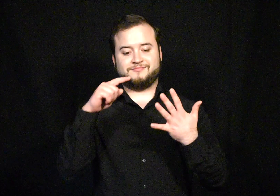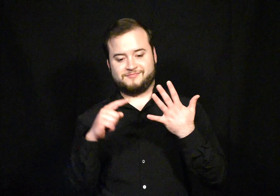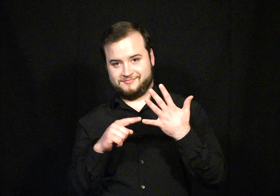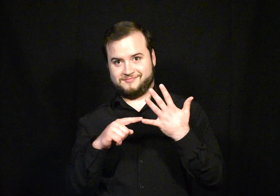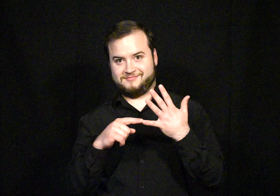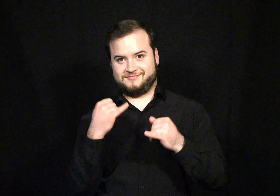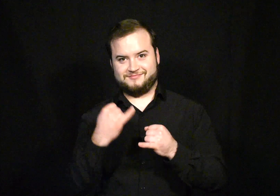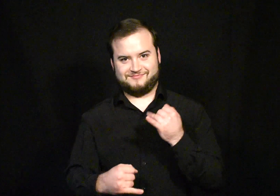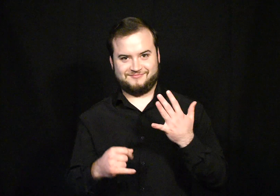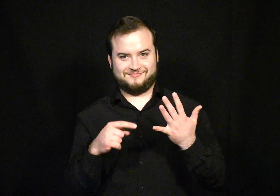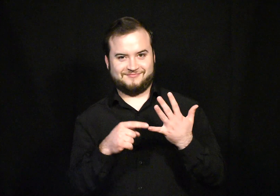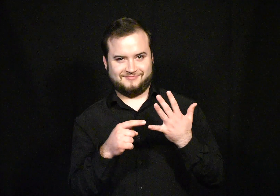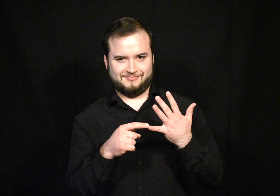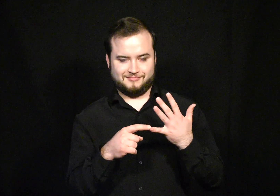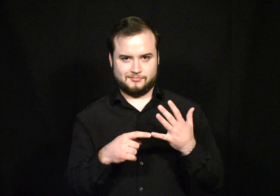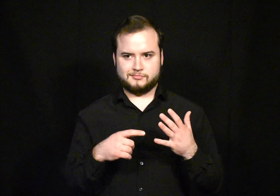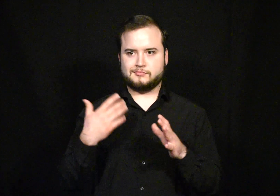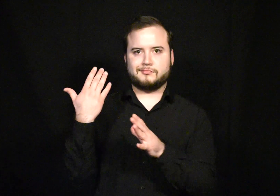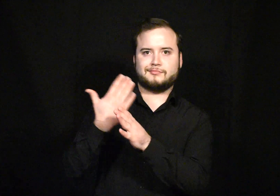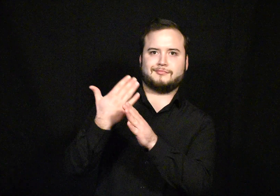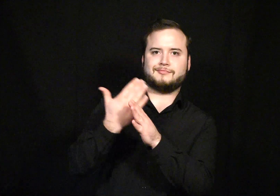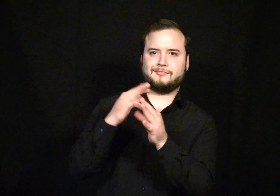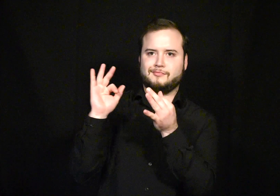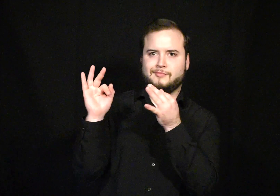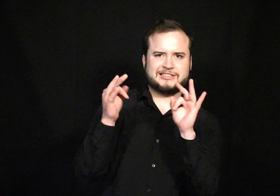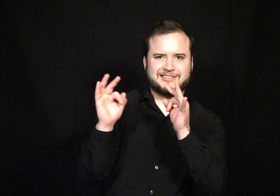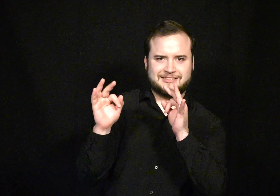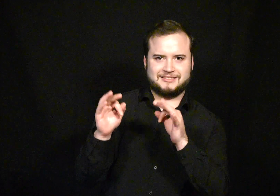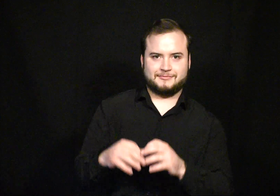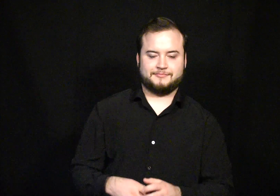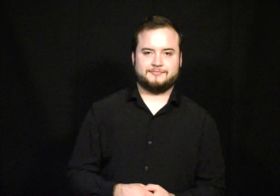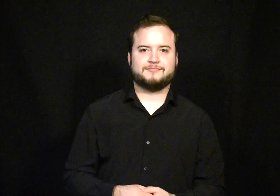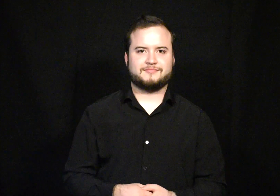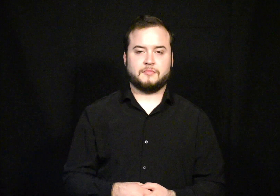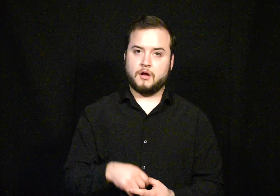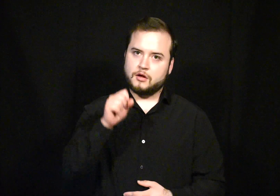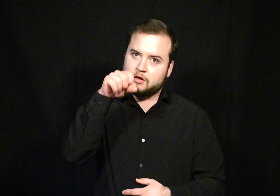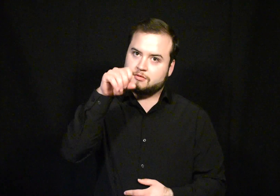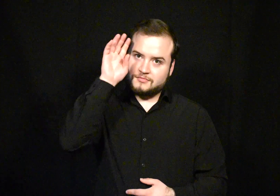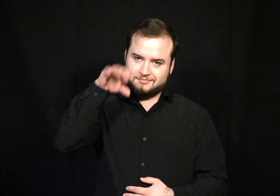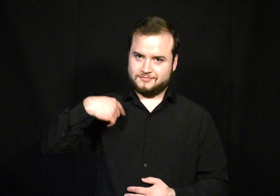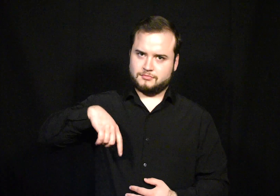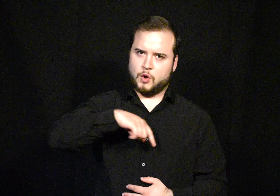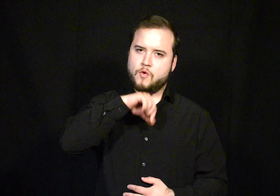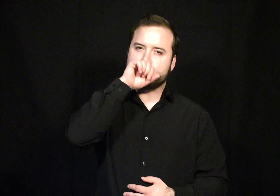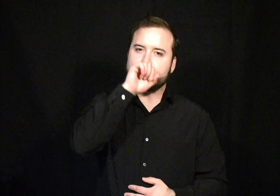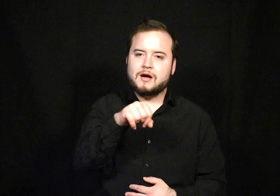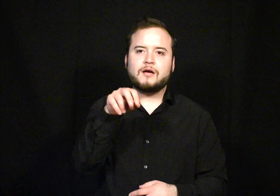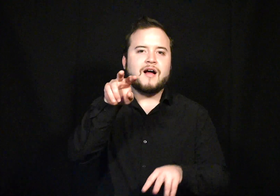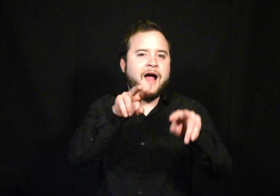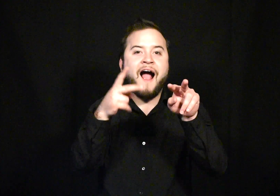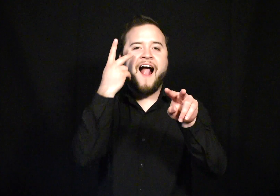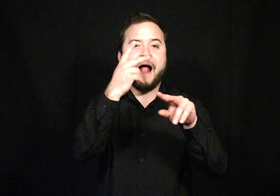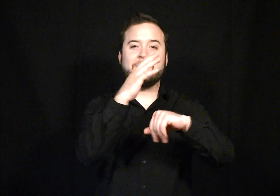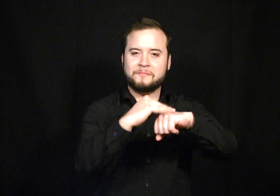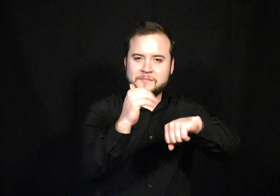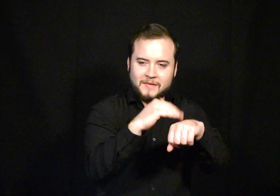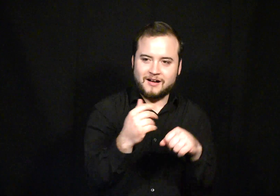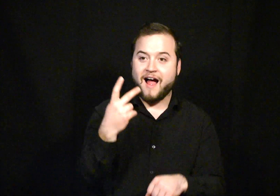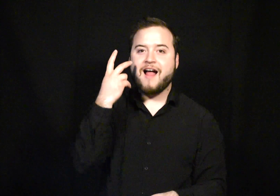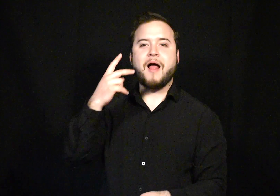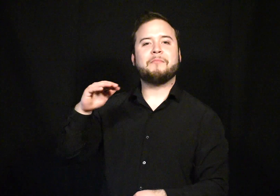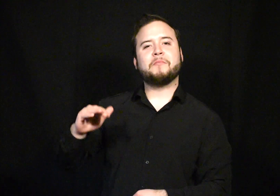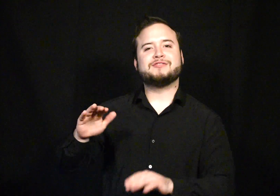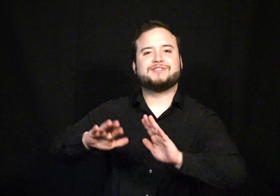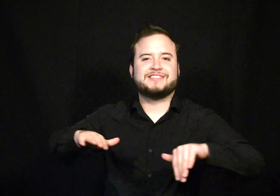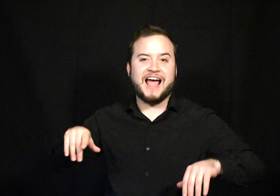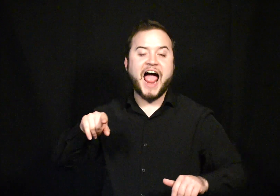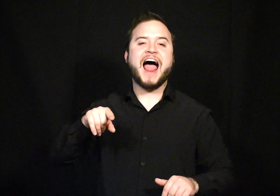Distractions: While we love to see pets and small children,